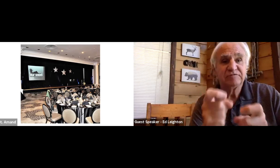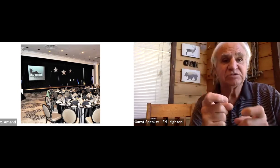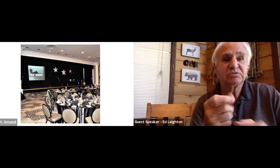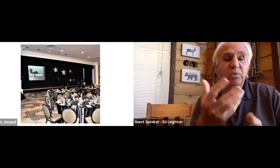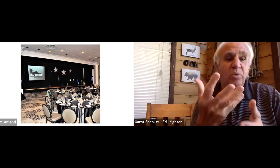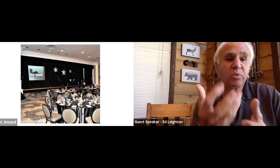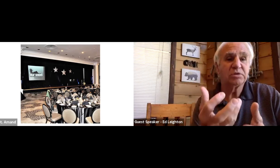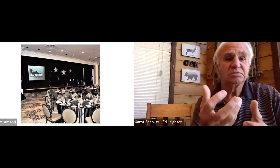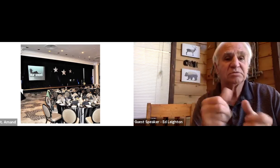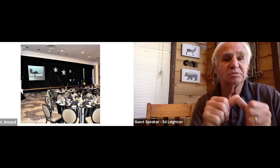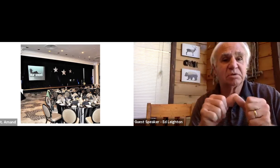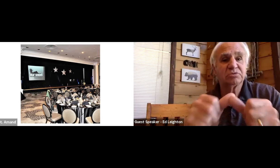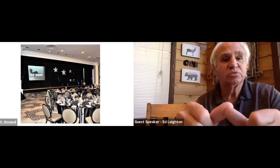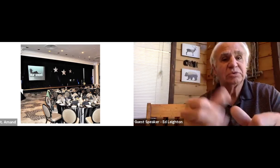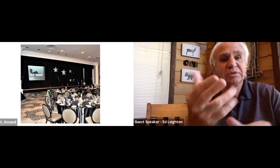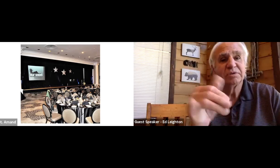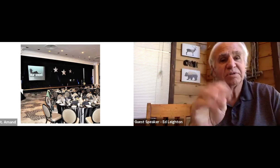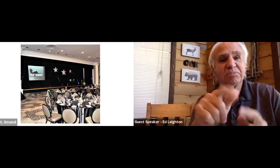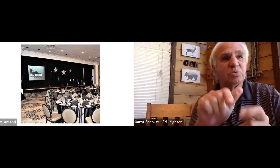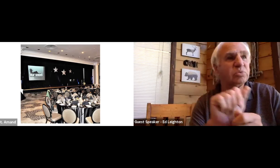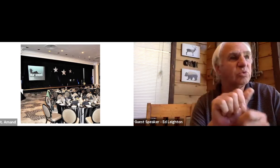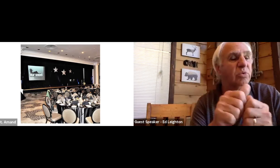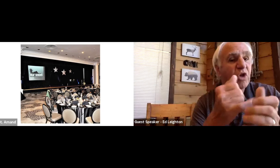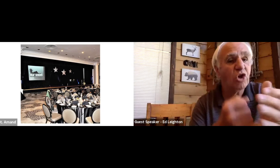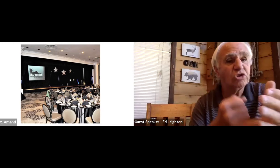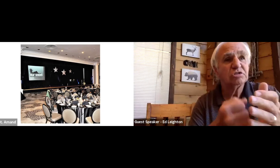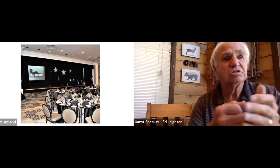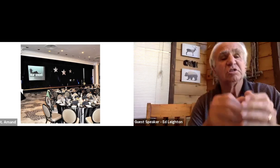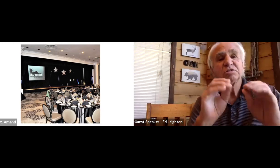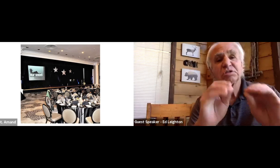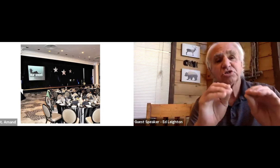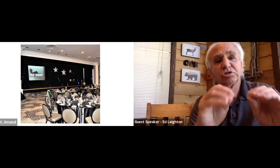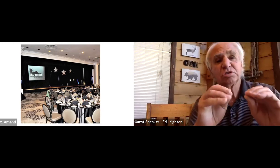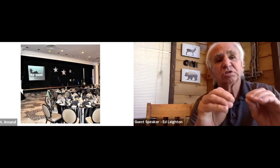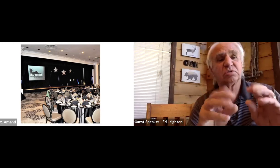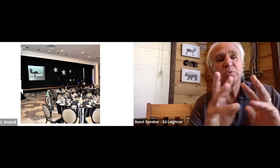Maybe he continued on for such a lot longer because God wanted the gift of him